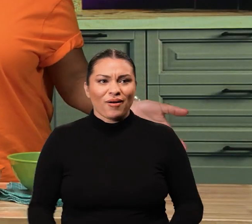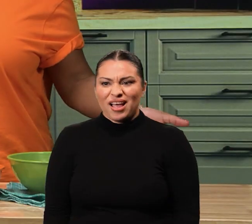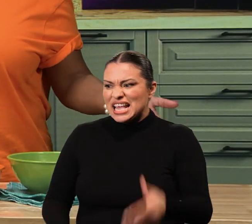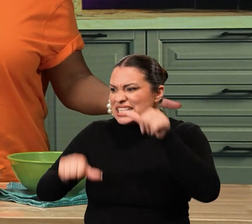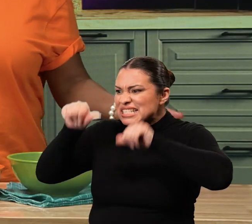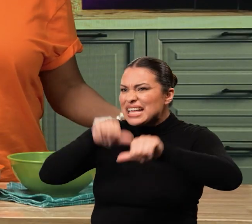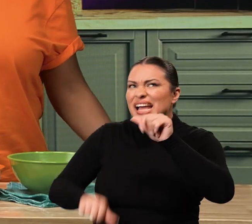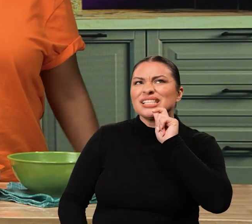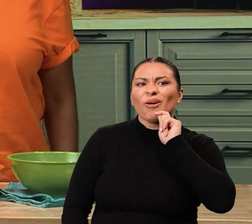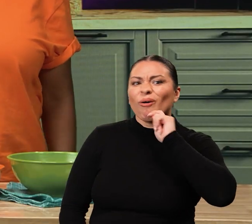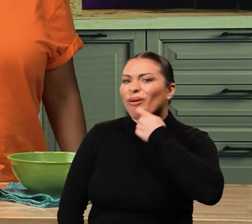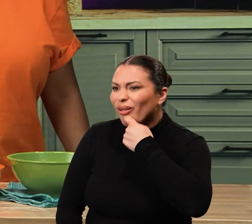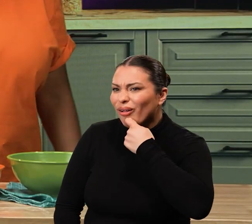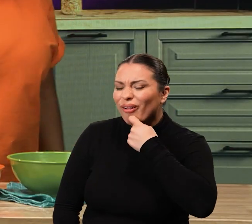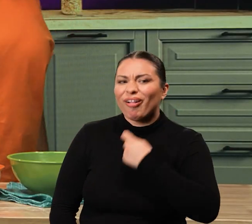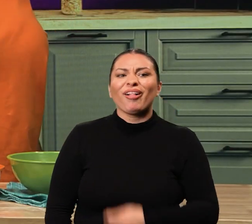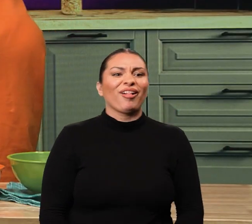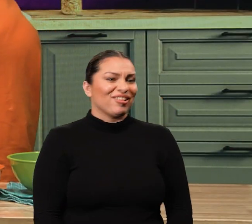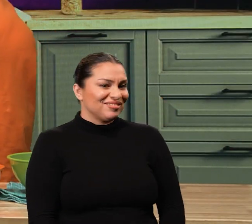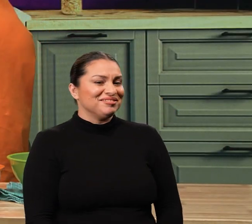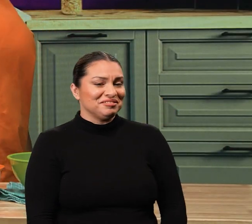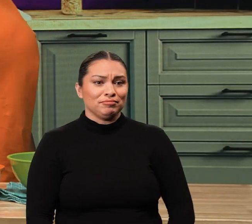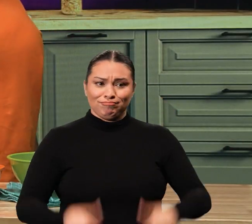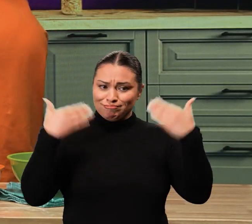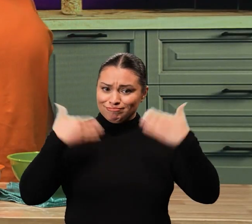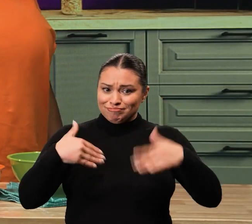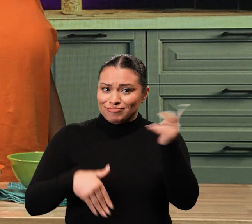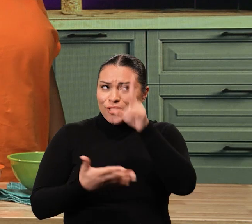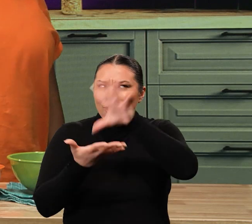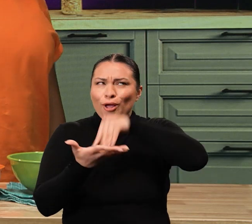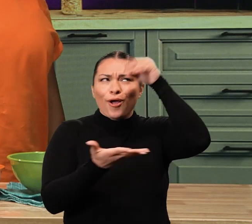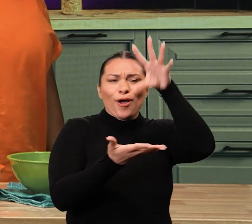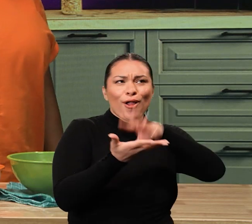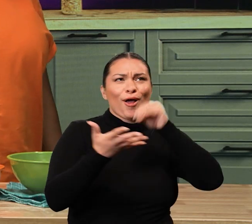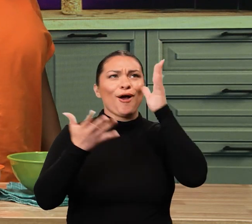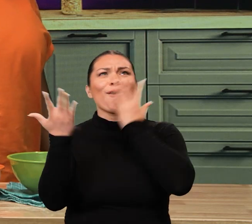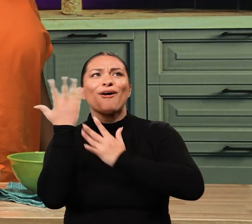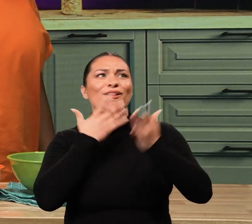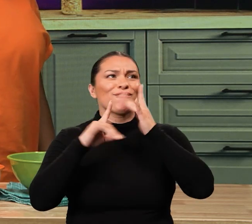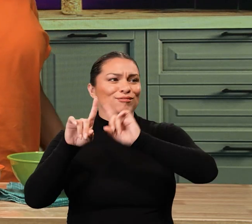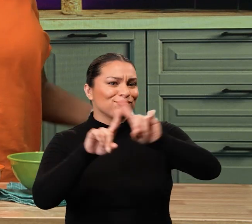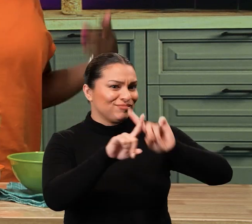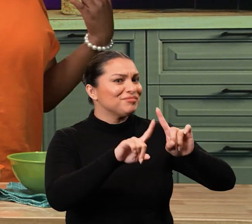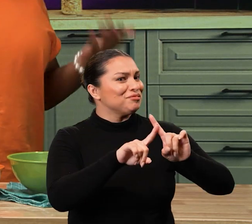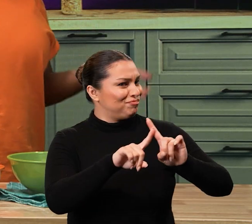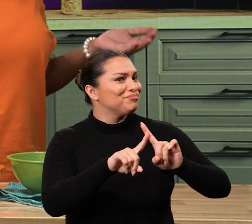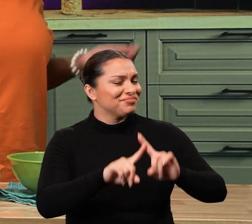Isn't science cool, Eleanor? Very cool. Well, it sounds like you two had a wonderfully colorful time.